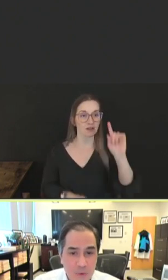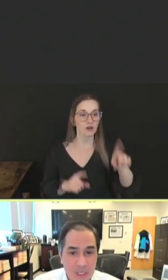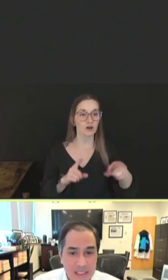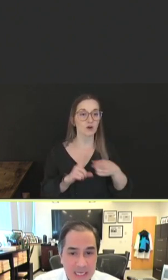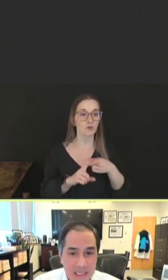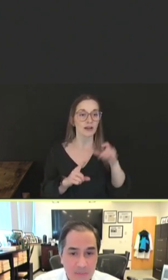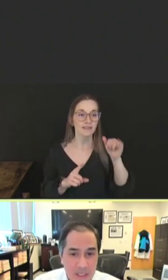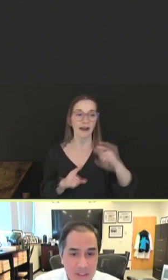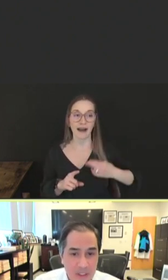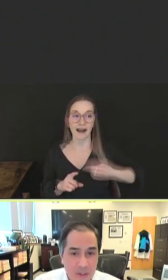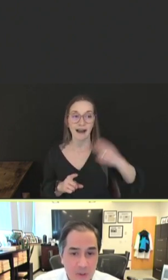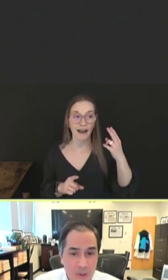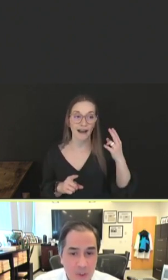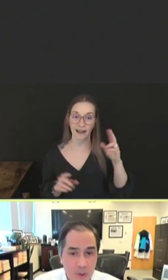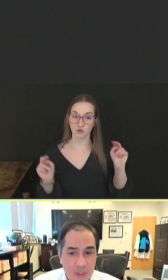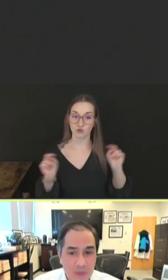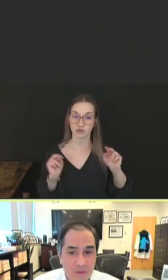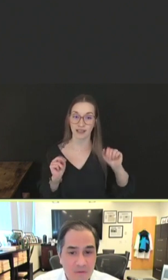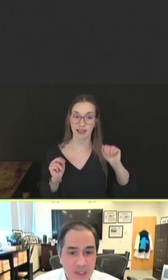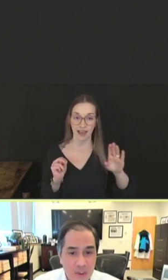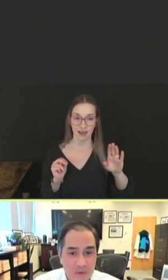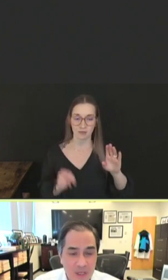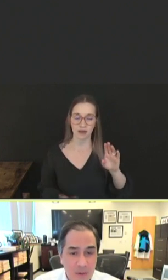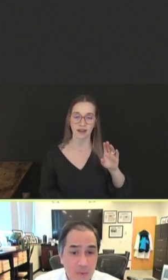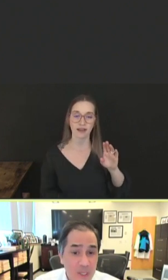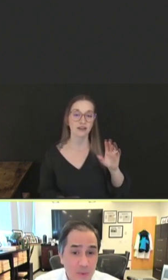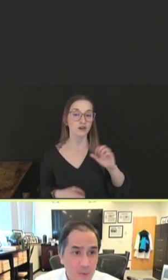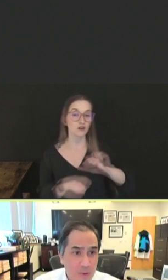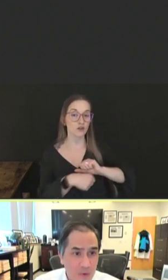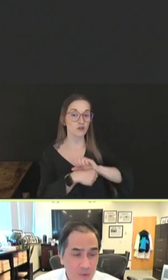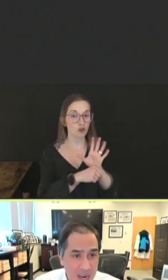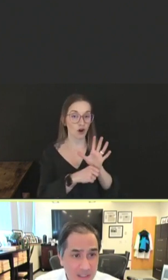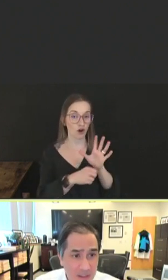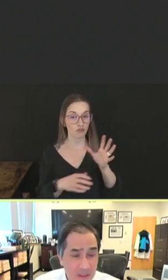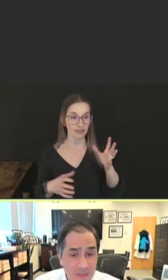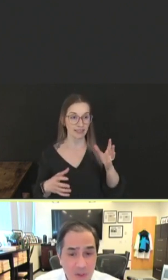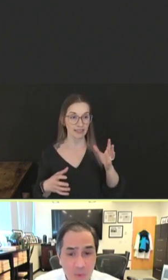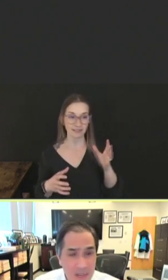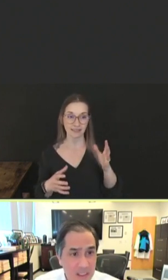neutralizing antibodies, SARS-CoV-2 infection of the upper respiratory tract theoretically